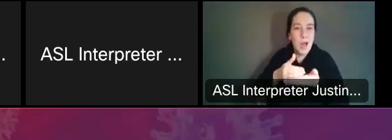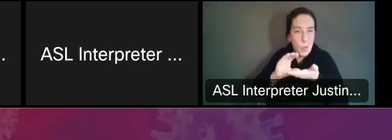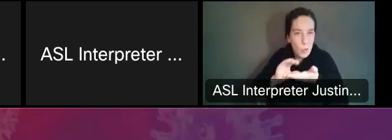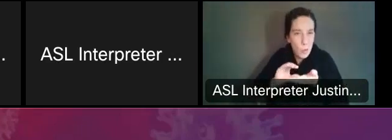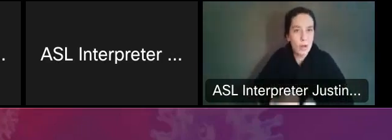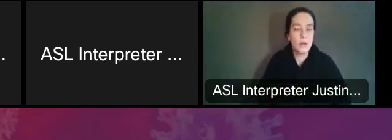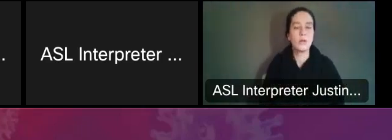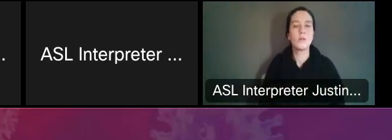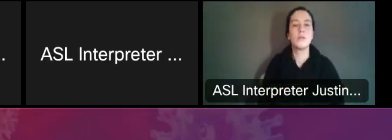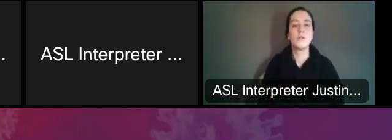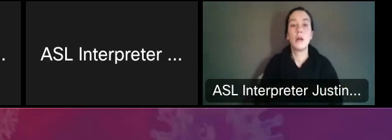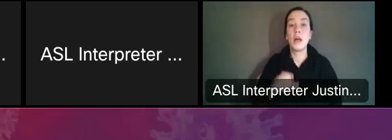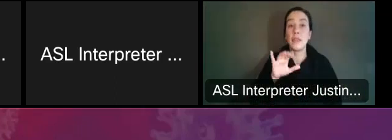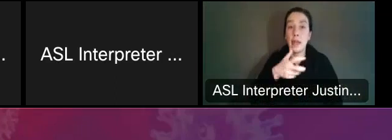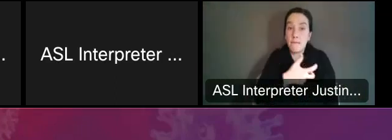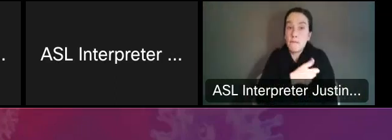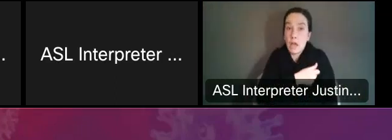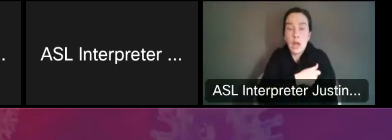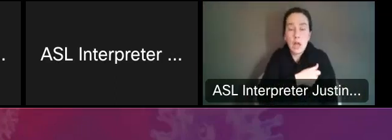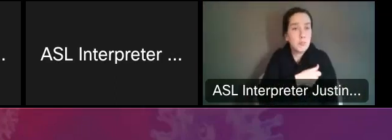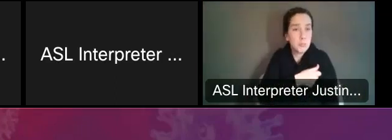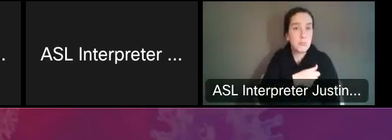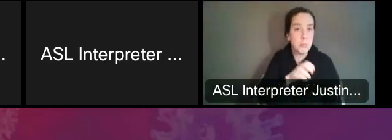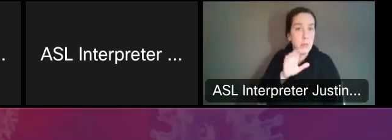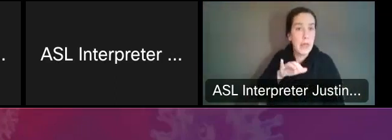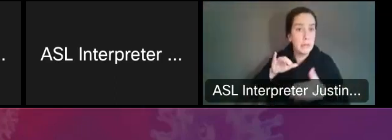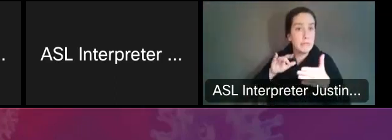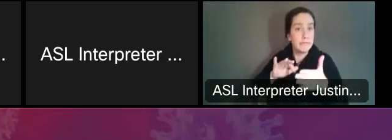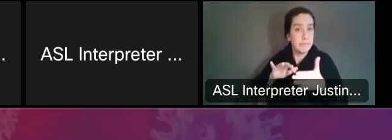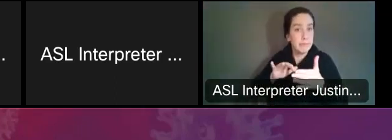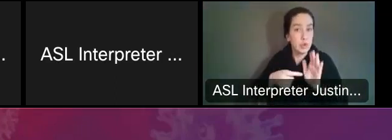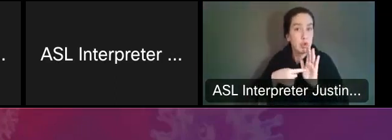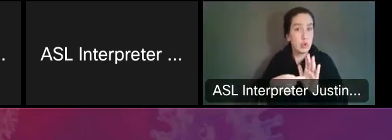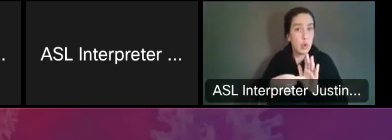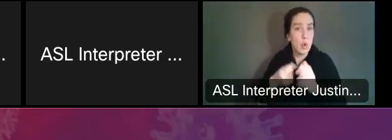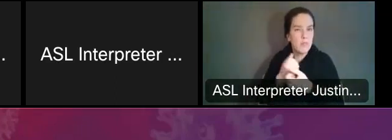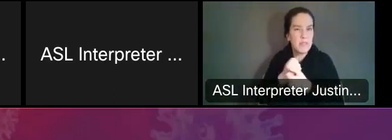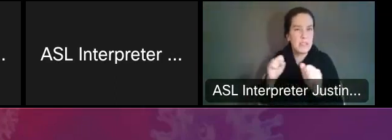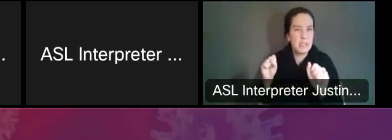Show the vaccine is safe and effective for children after receiving covered 19 vaccine.